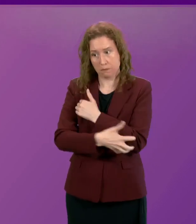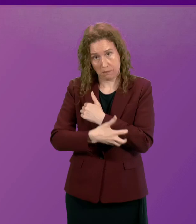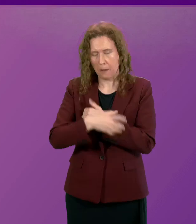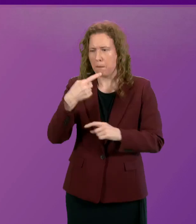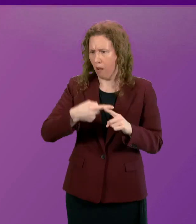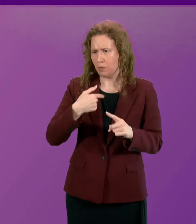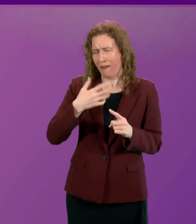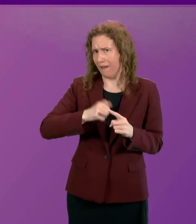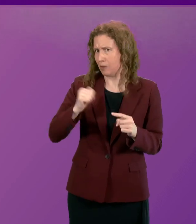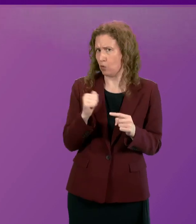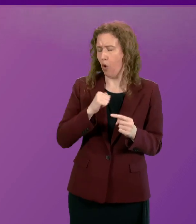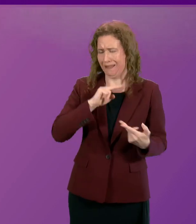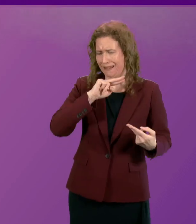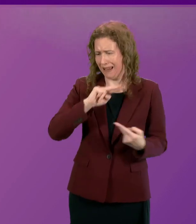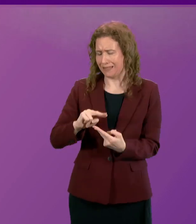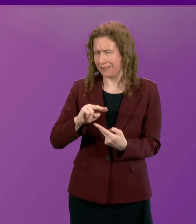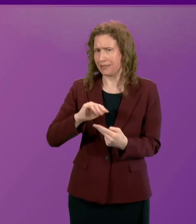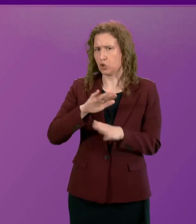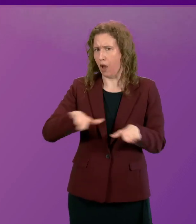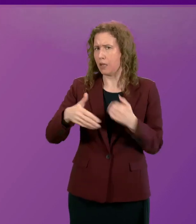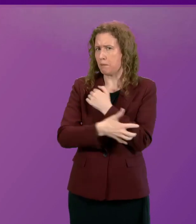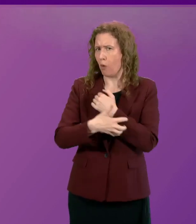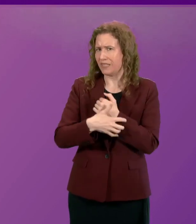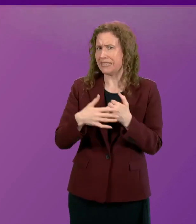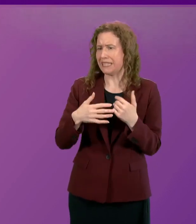child poverty rate, whereas child poverty rates are rising in the rest of the United Kingdom.